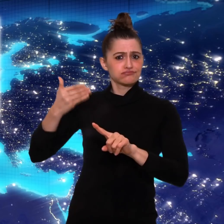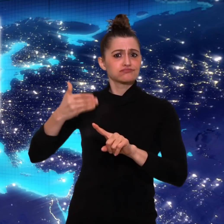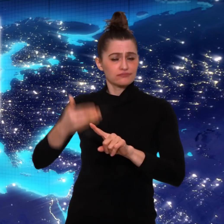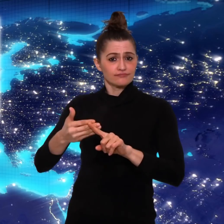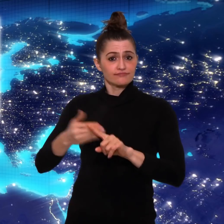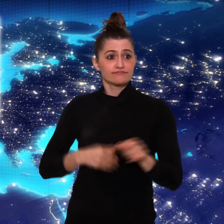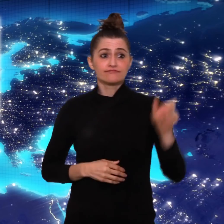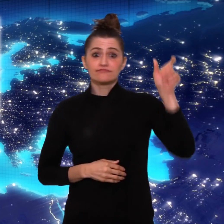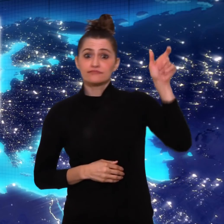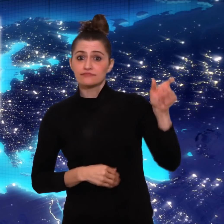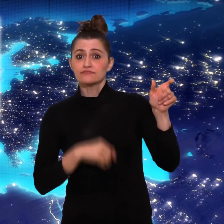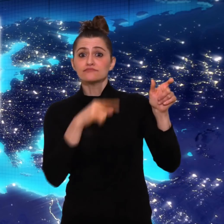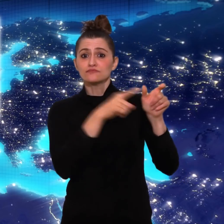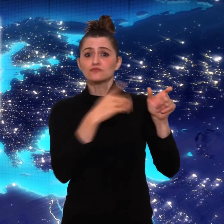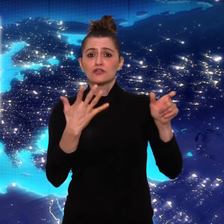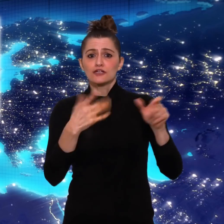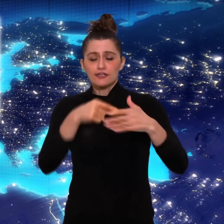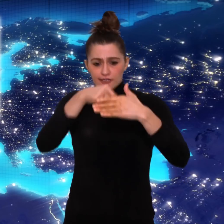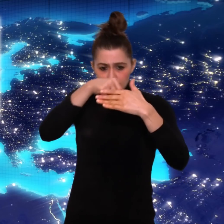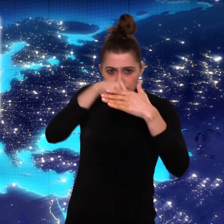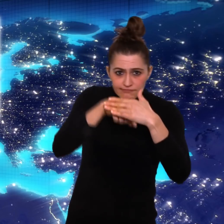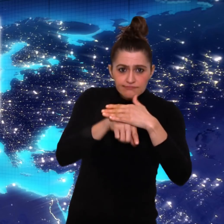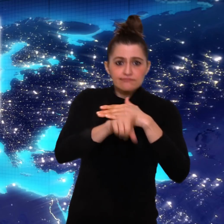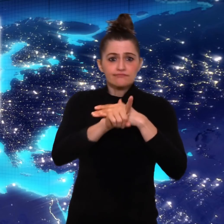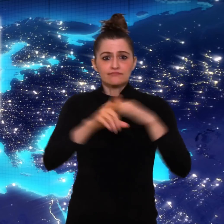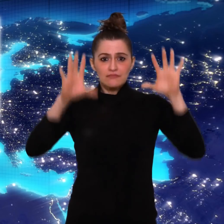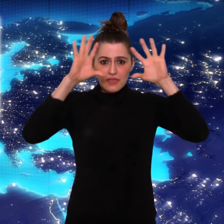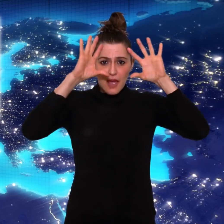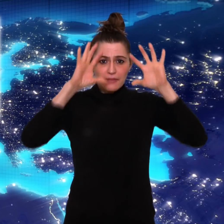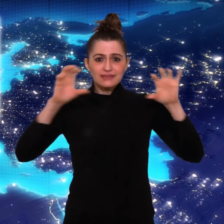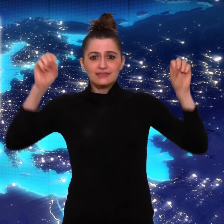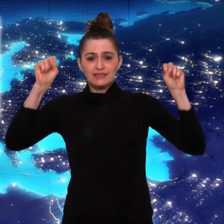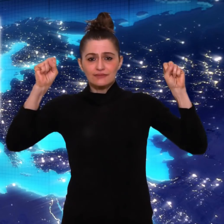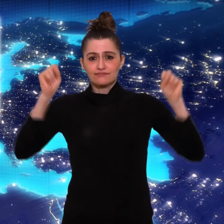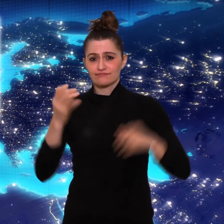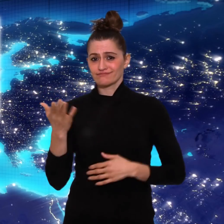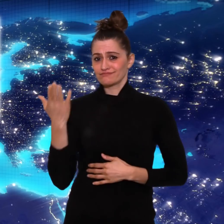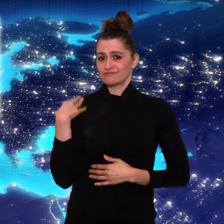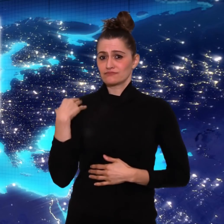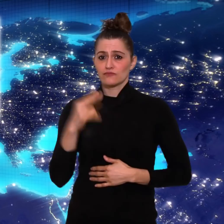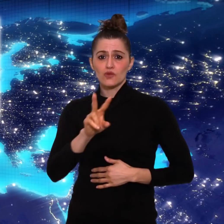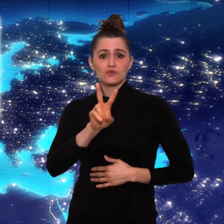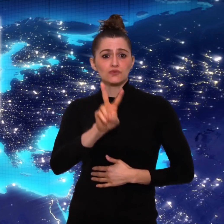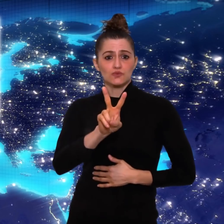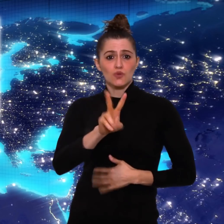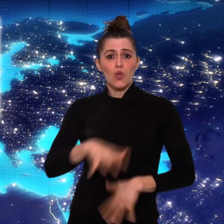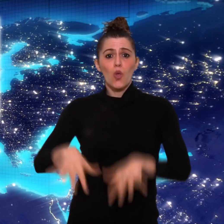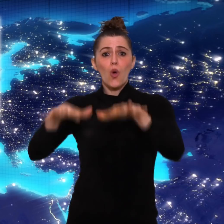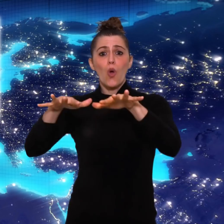paperwork, while his fiancee waited